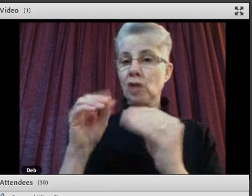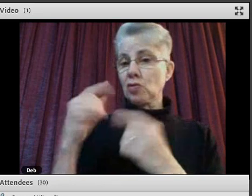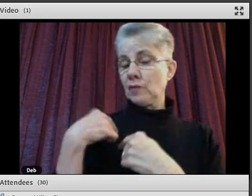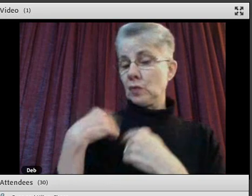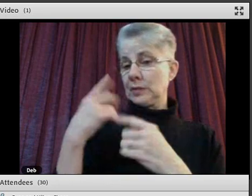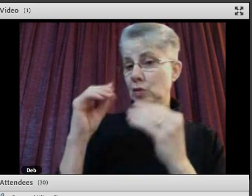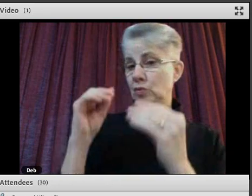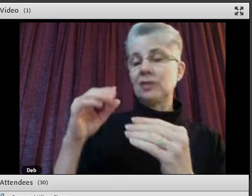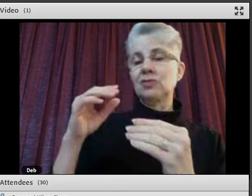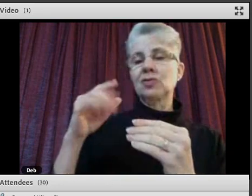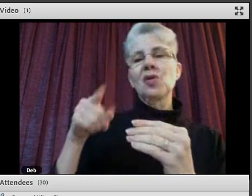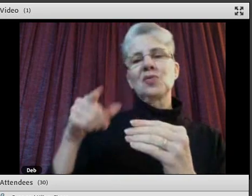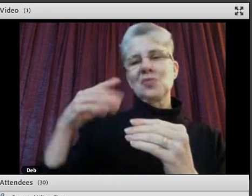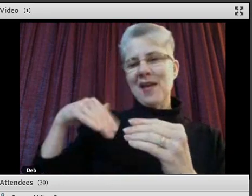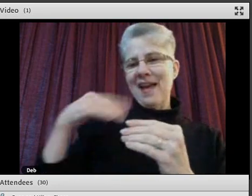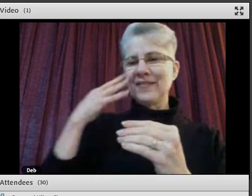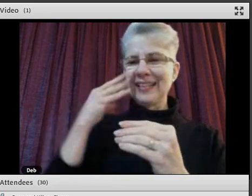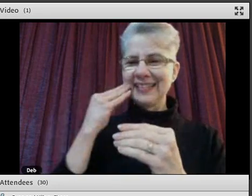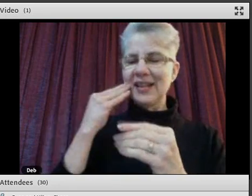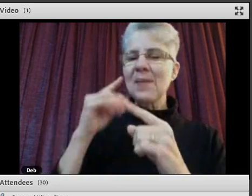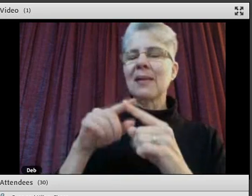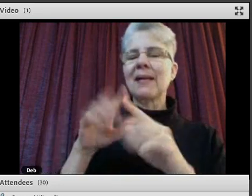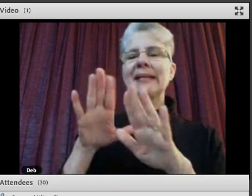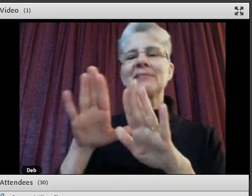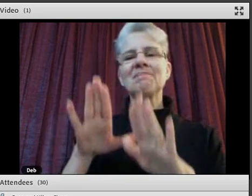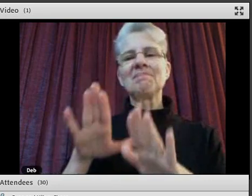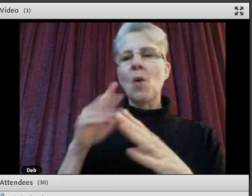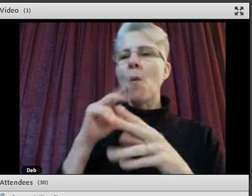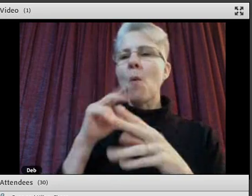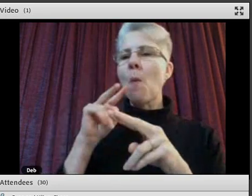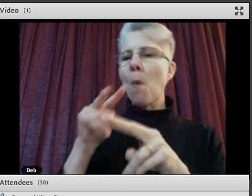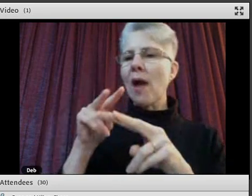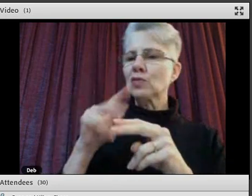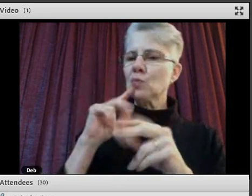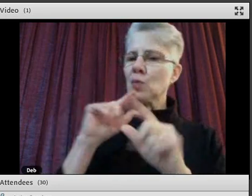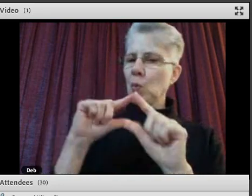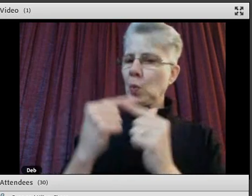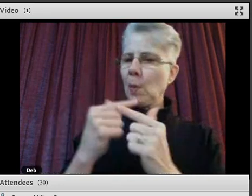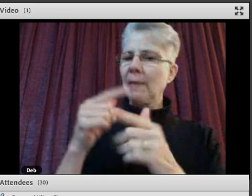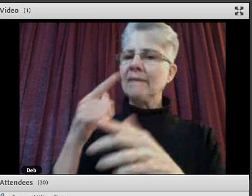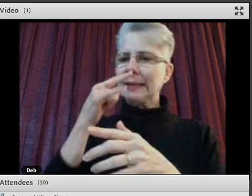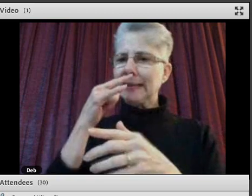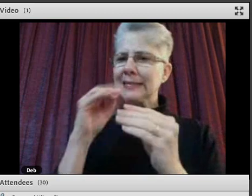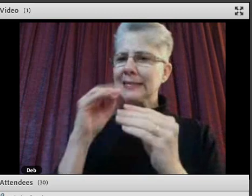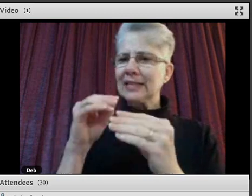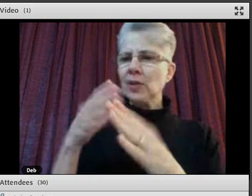it's just amazing to watch her with a group of kids, teaching them Music. She knows how to bring out the passion